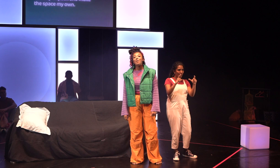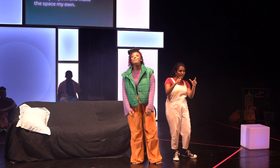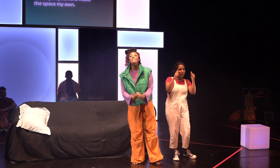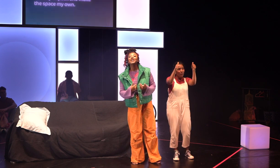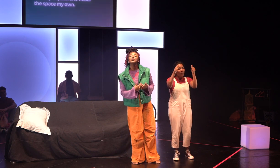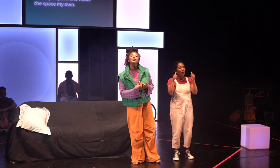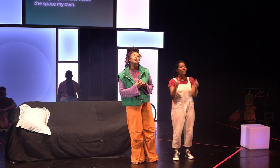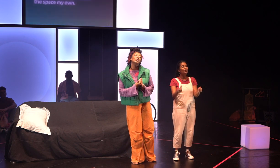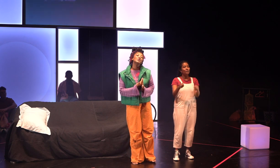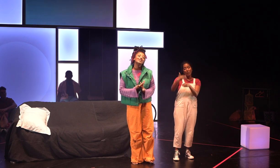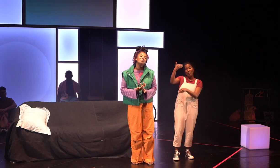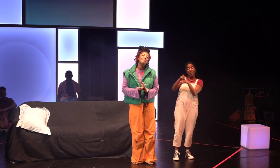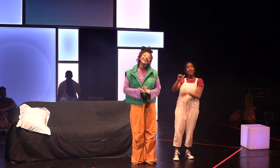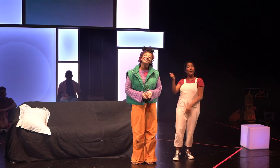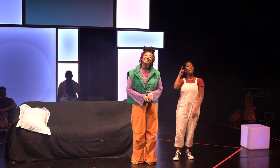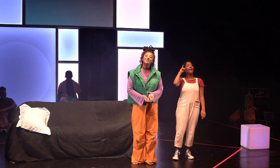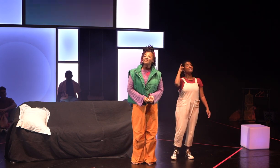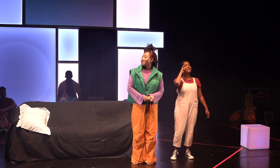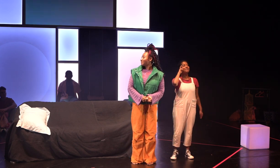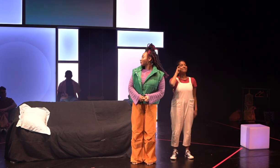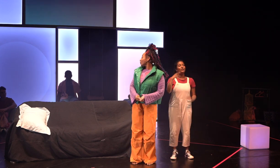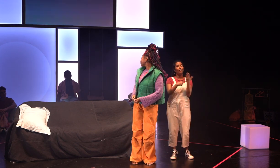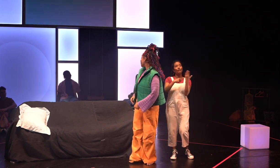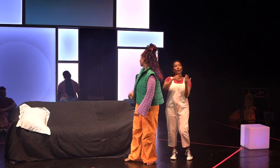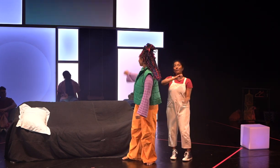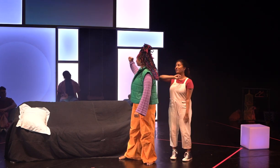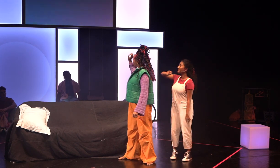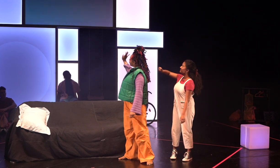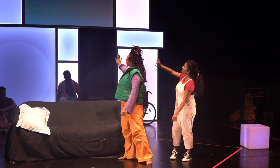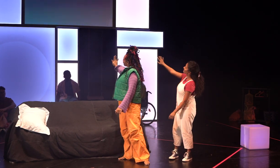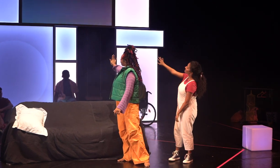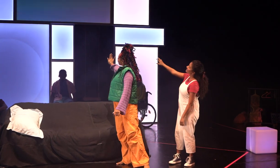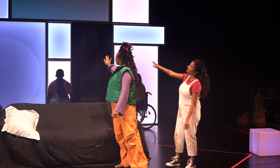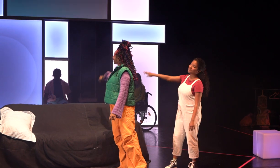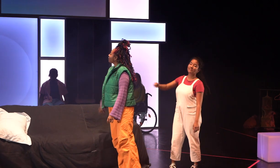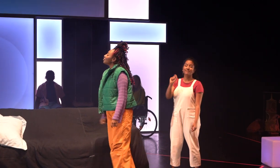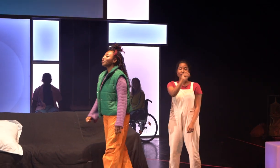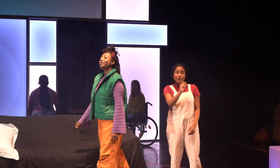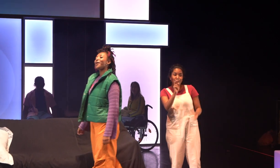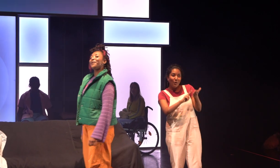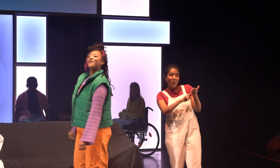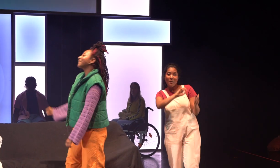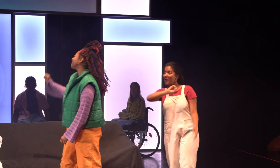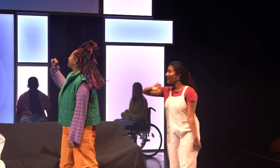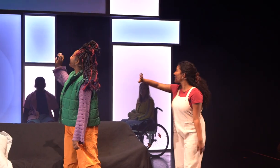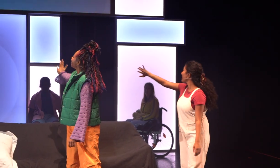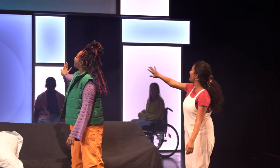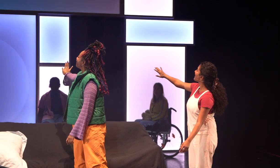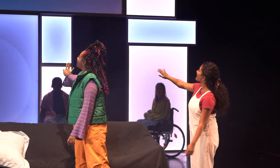I put my pictures on the wall next to my bed. Totoro. [ WHOOSH ] Naruto. [ WHOOSH ]